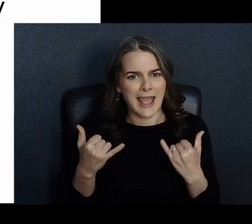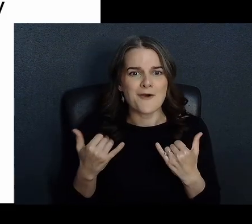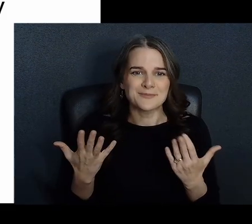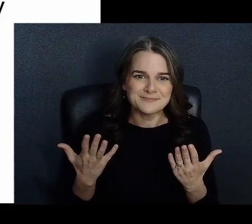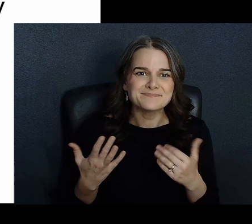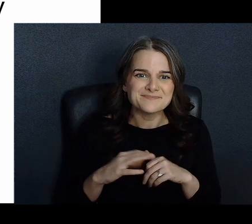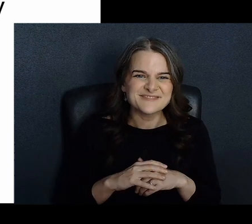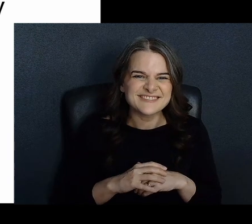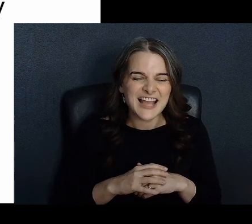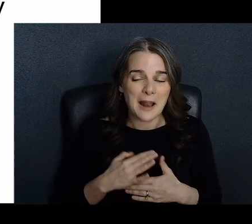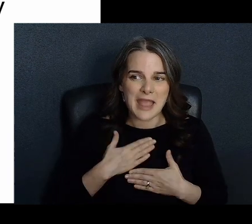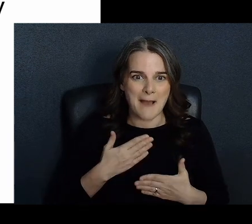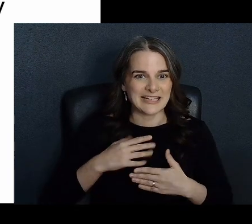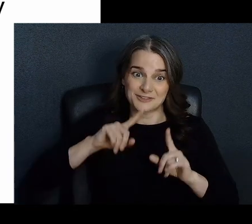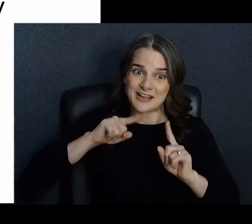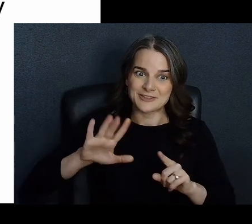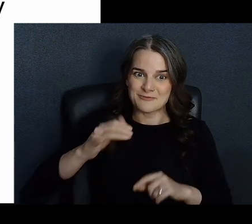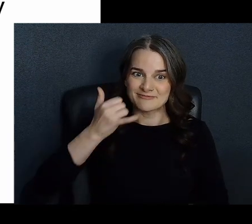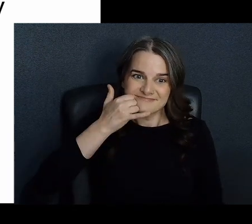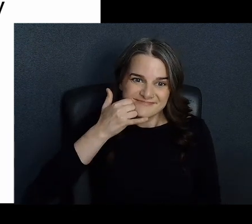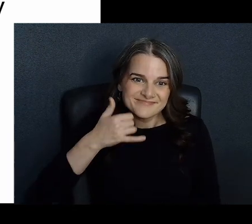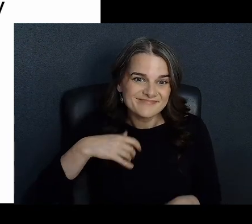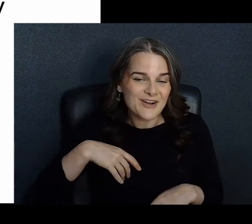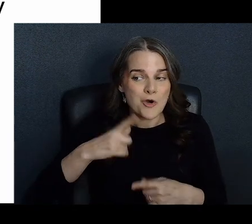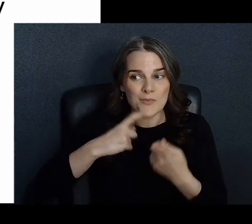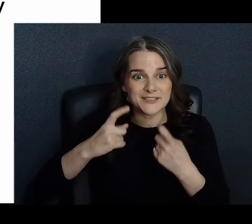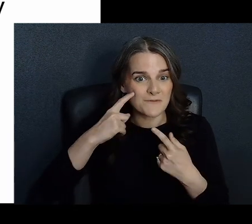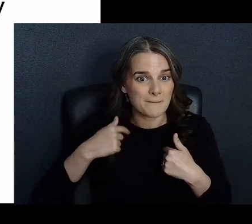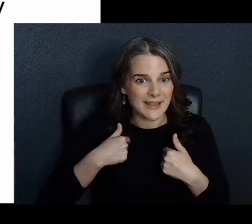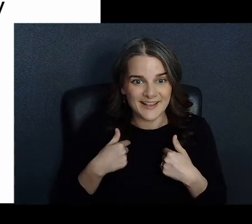And otherwise, if you want to have a question for me, I'm sure the AT staff in the afternoon